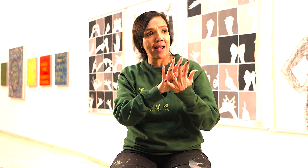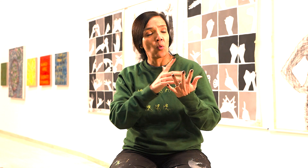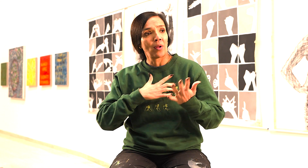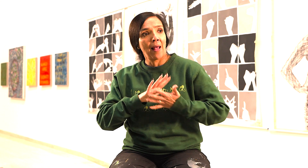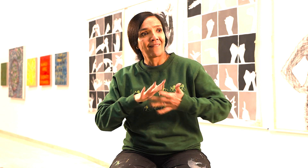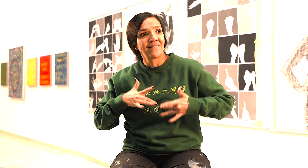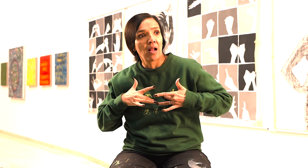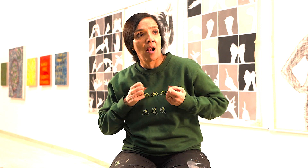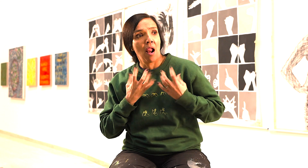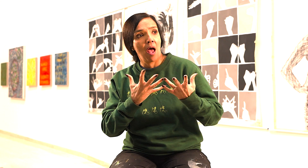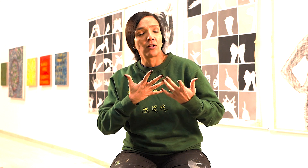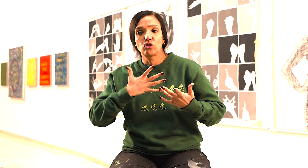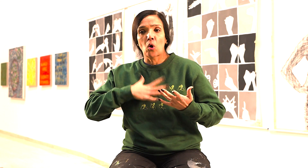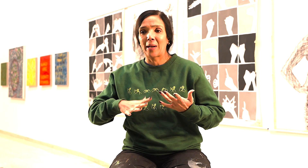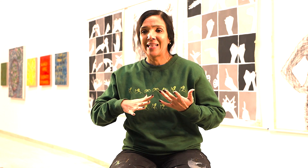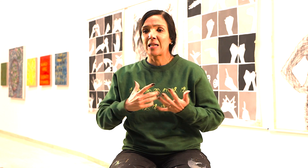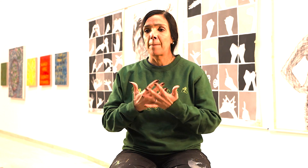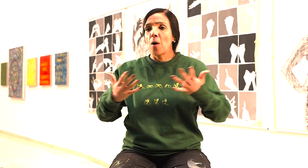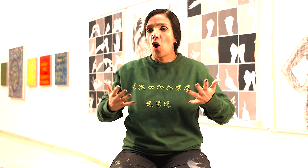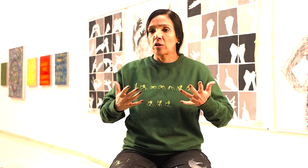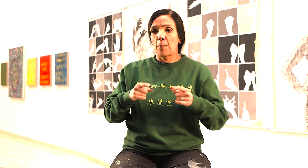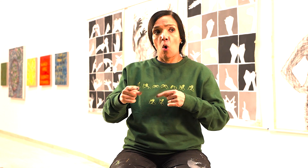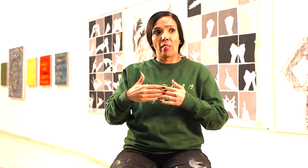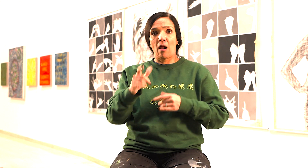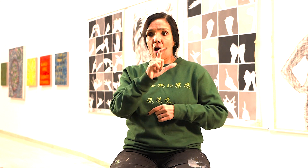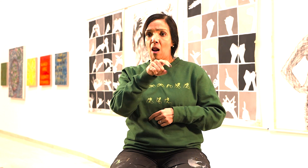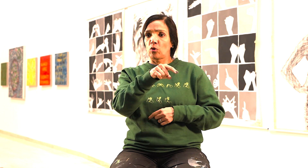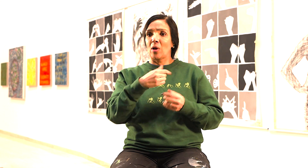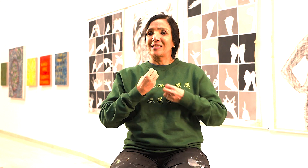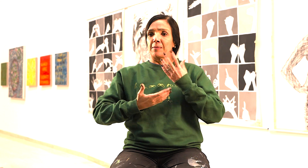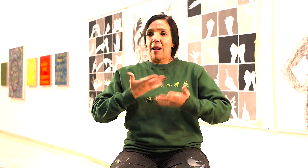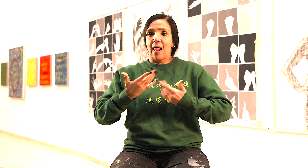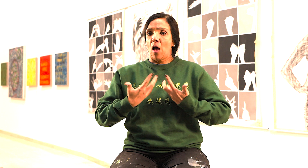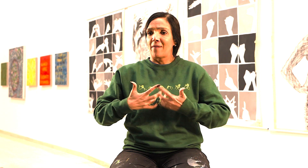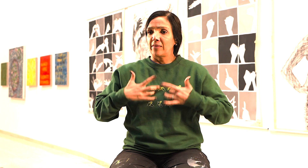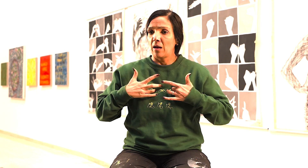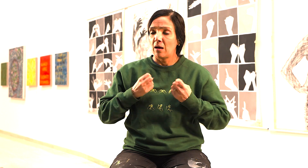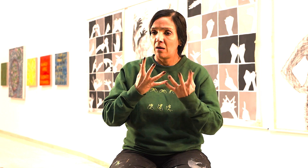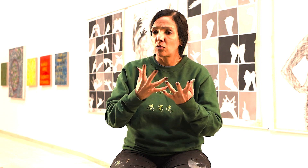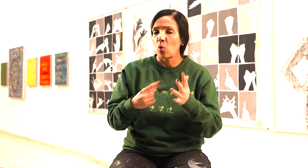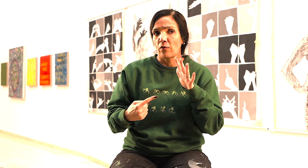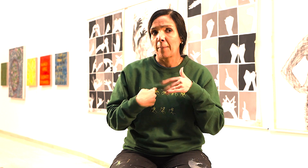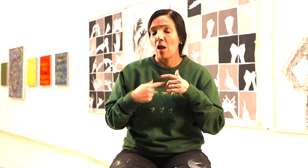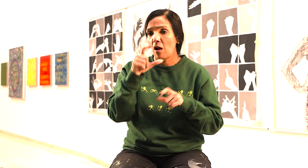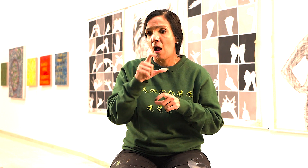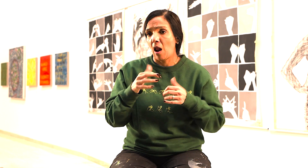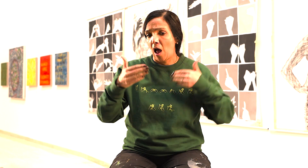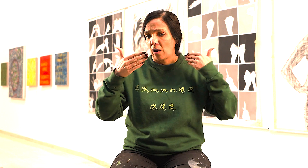The colors project the emotions and the feelings. So, most of all, it's the colors because they explain how one feels,